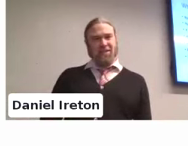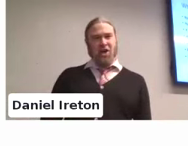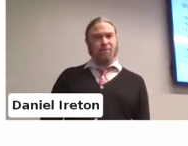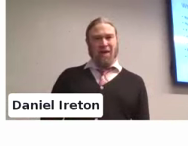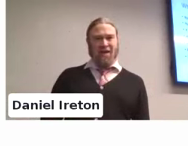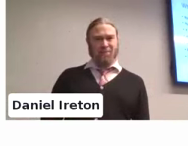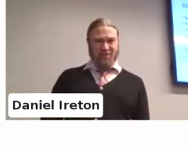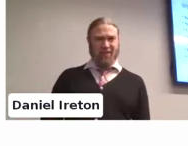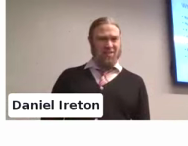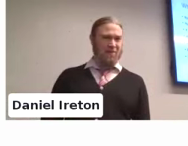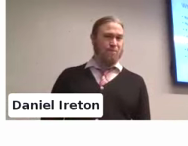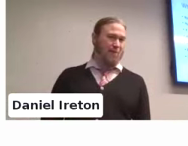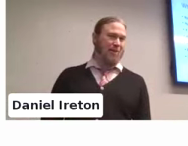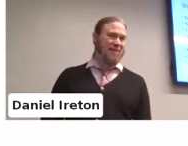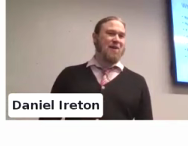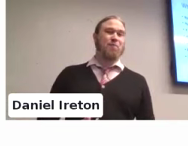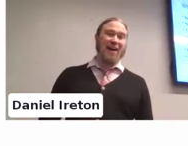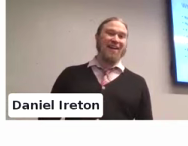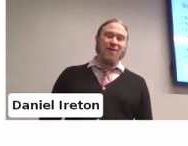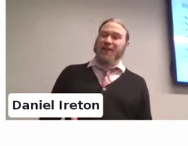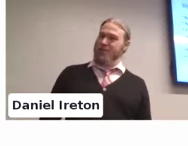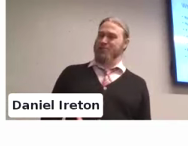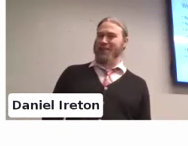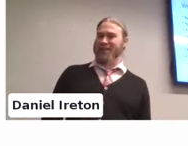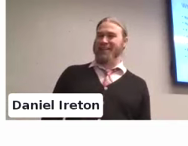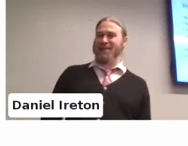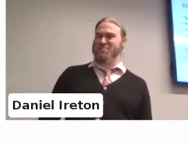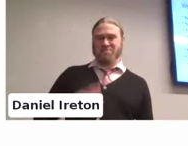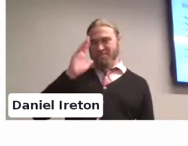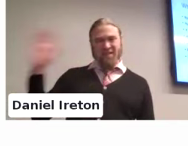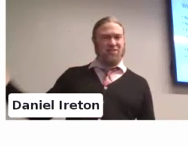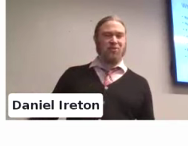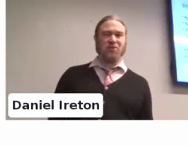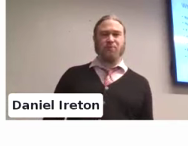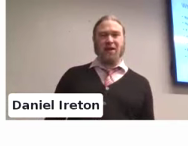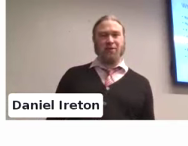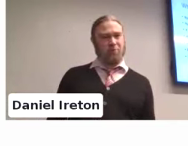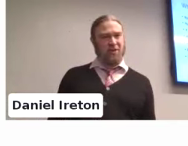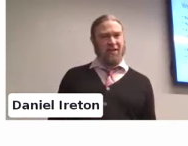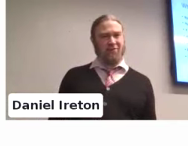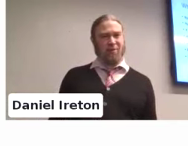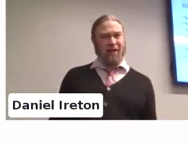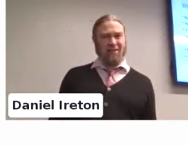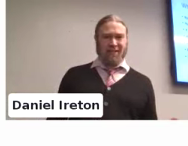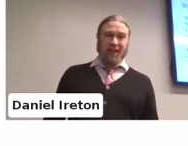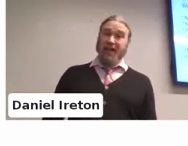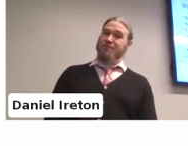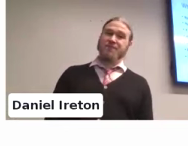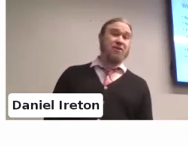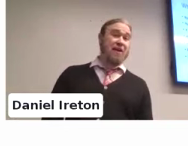If you're trying to do something that normally you would be a little shy about, or you feel a little funny about, think of charades for instance. If you were in group you would likely not mime things in public.